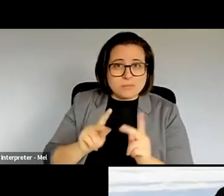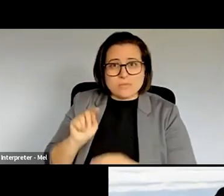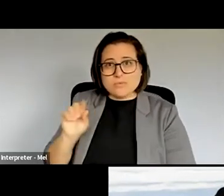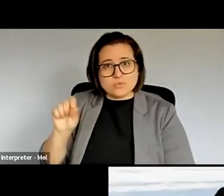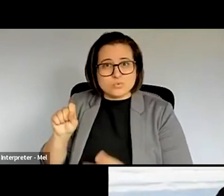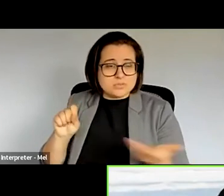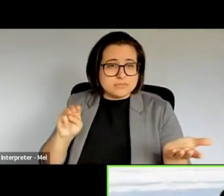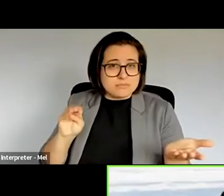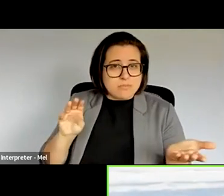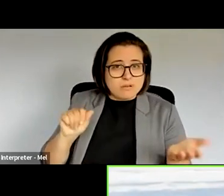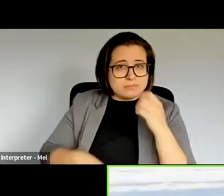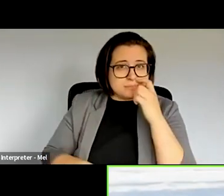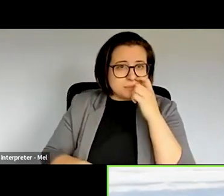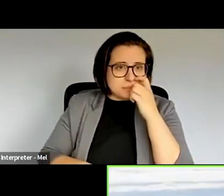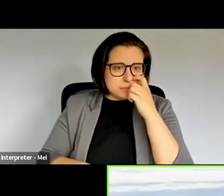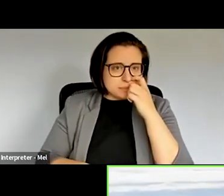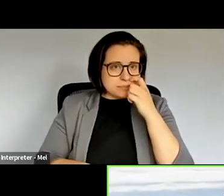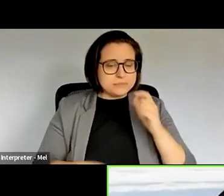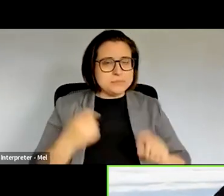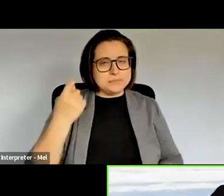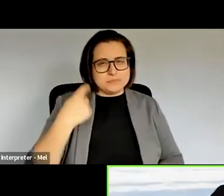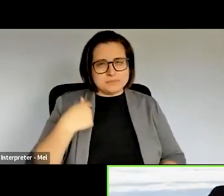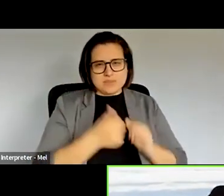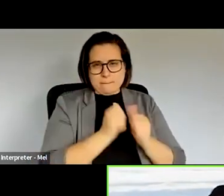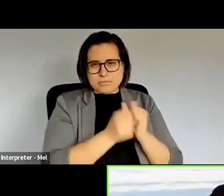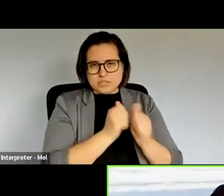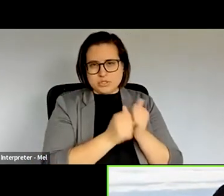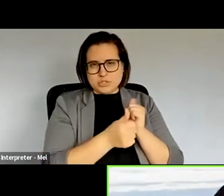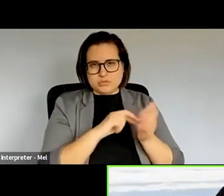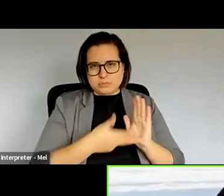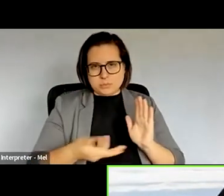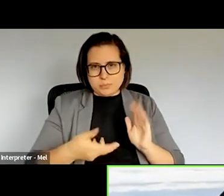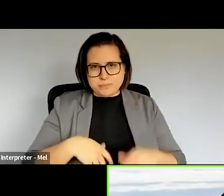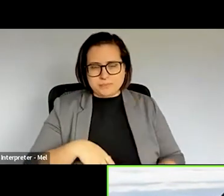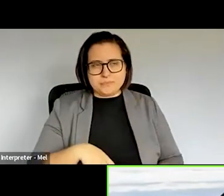So when I say competition, I'm talking about the fact that today a few